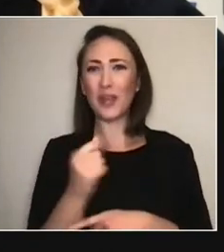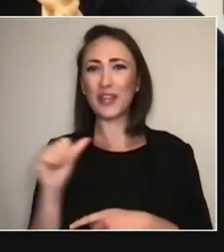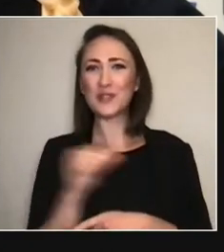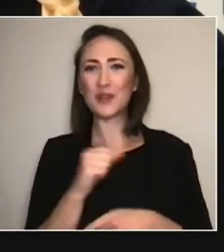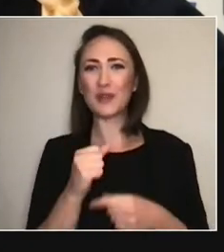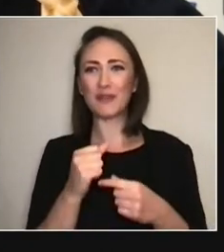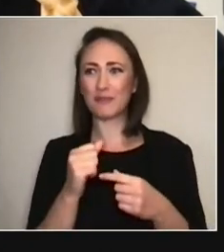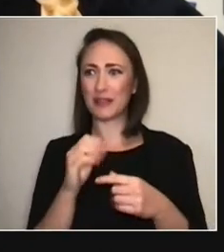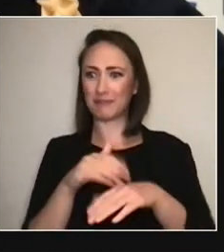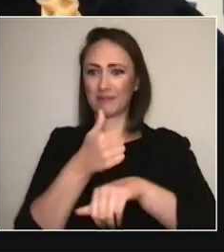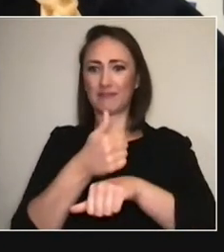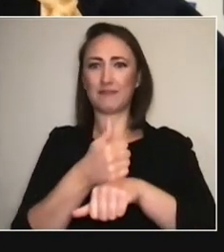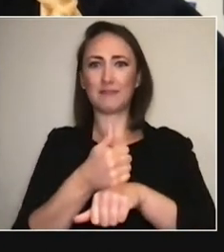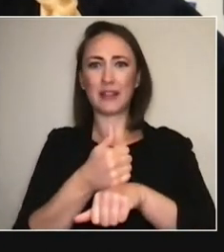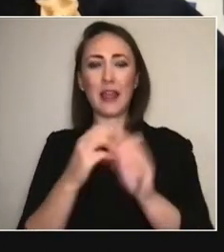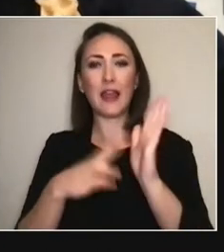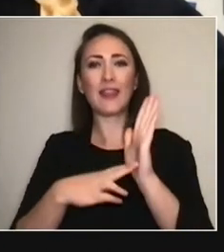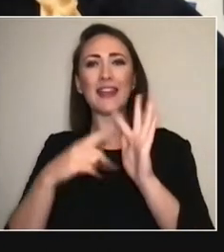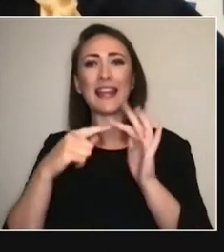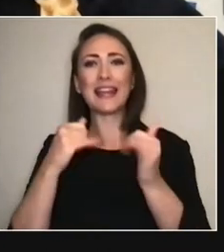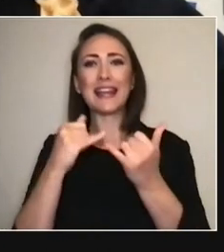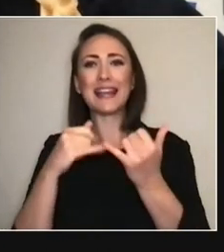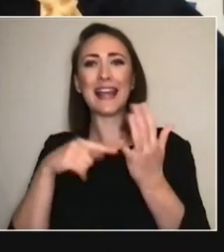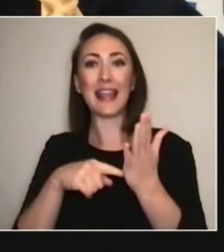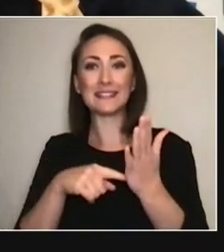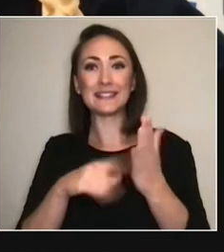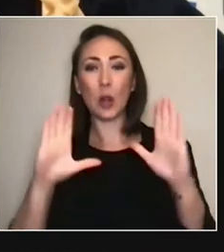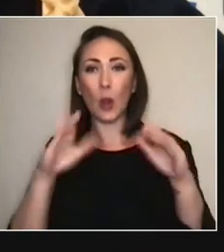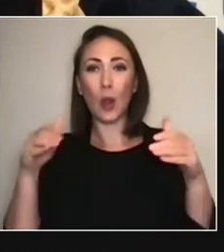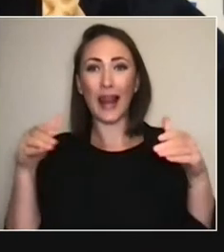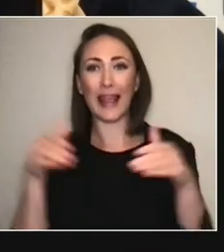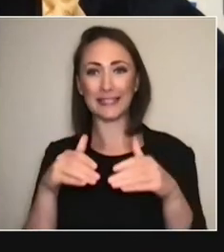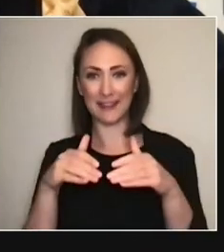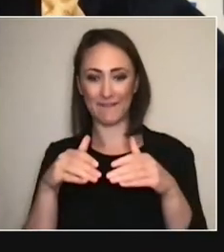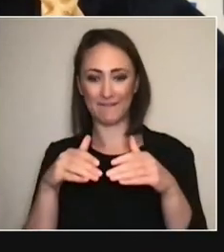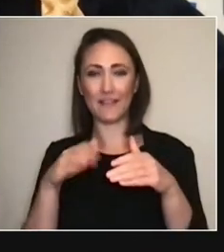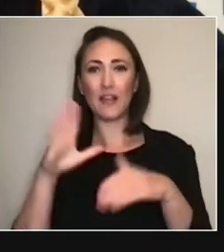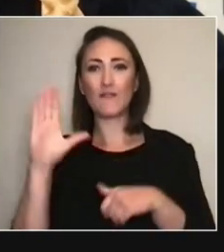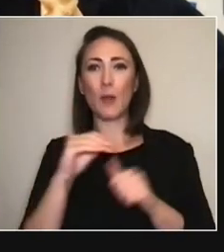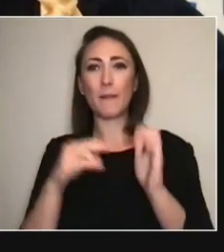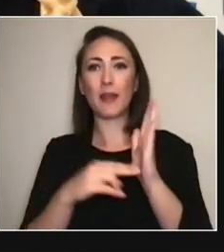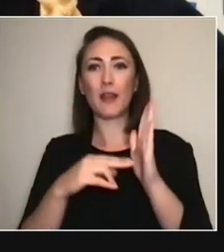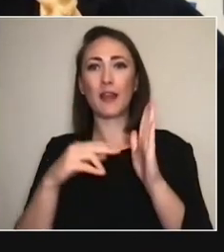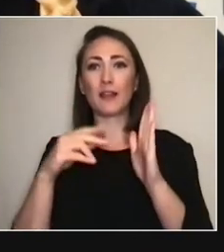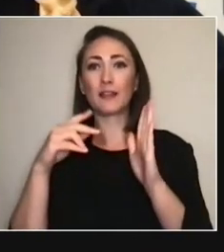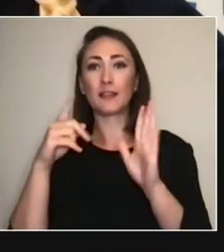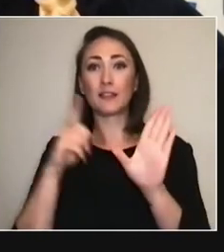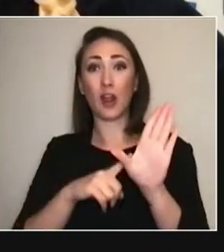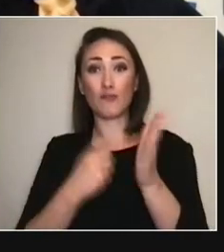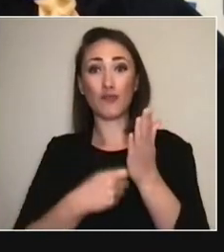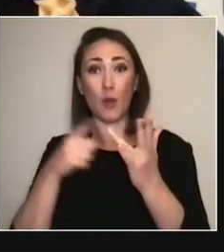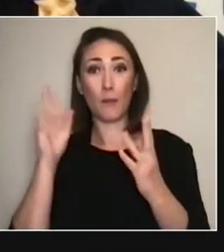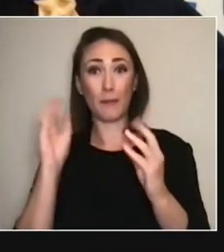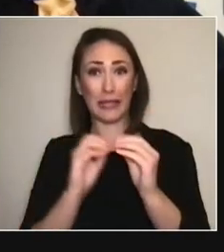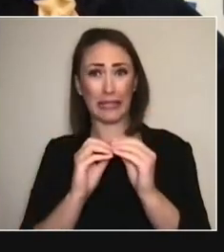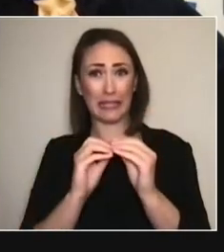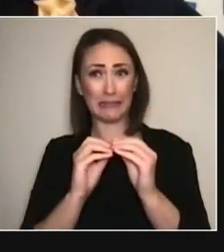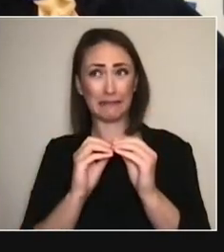called The Nest Collective — incredible film-makers — and they were filming a series of films profiling Black activists